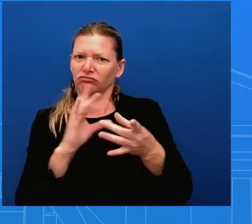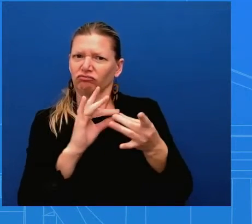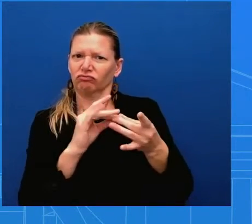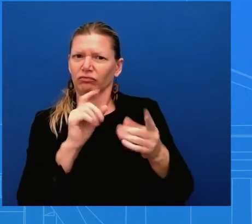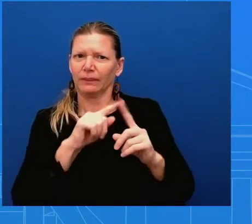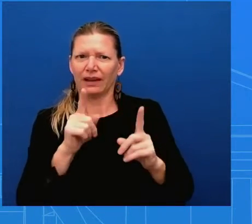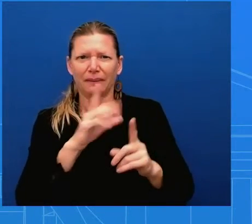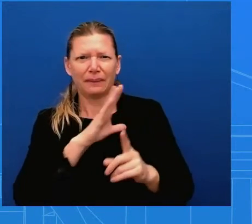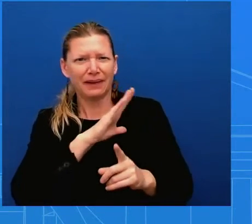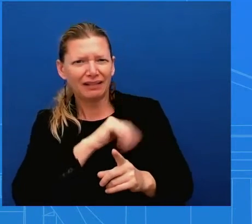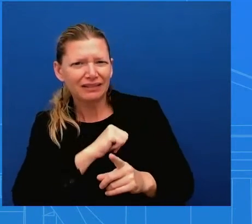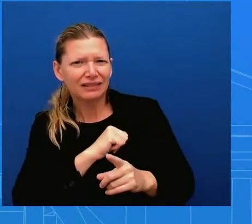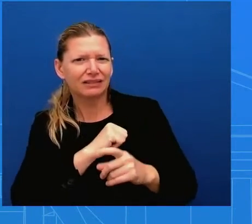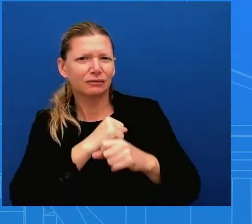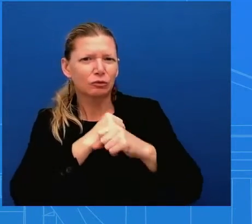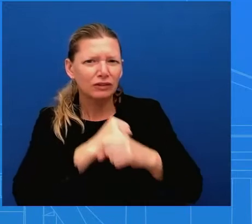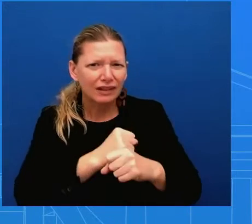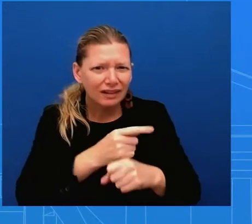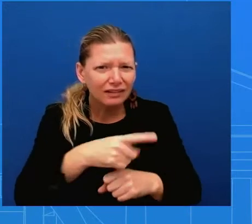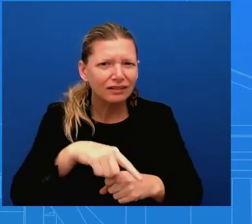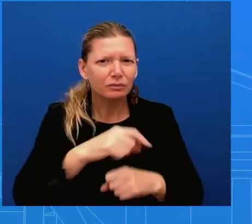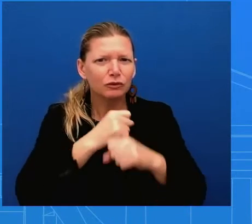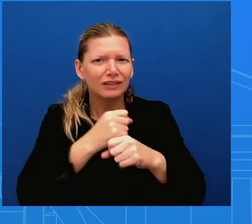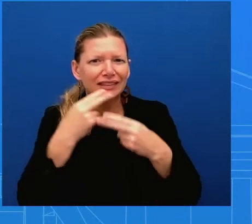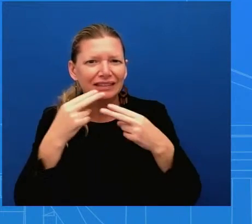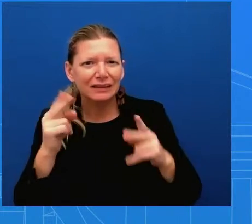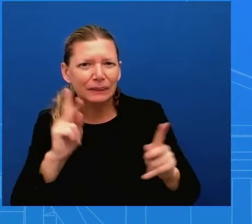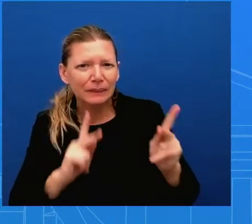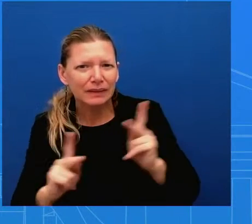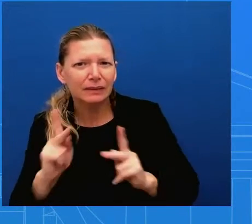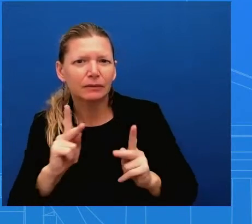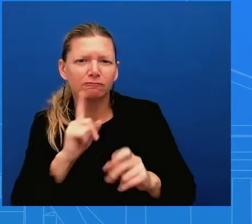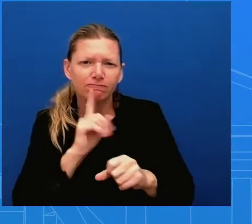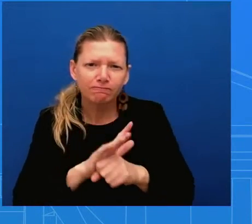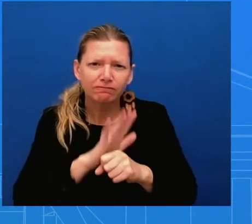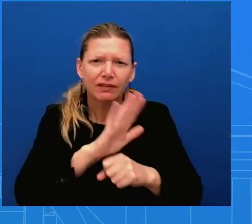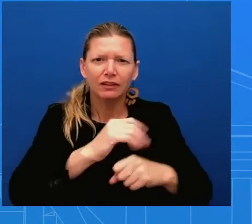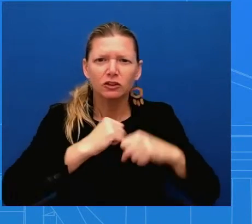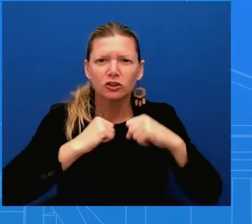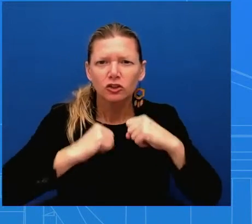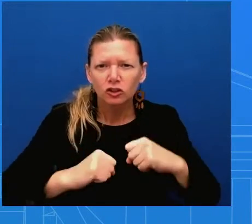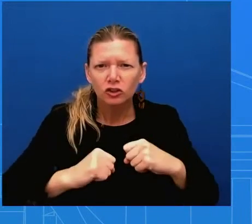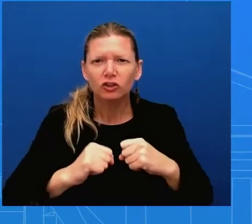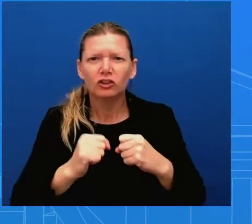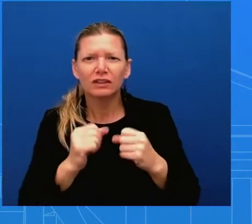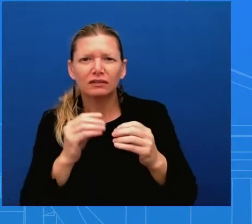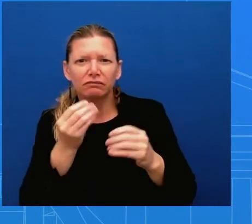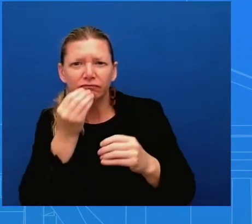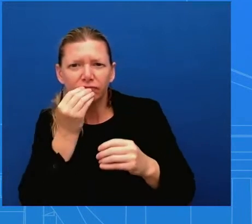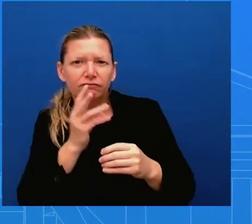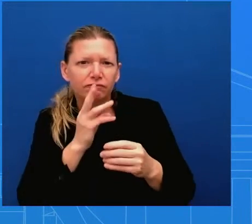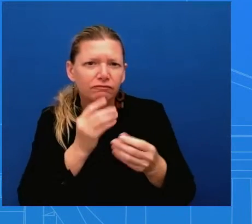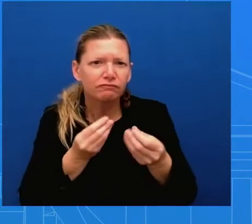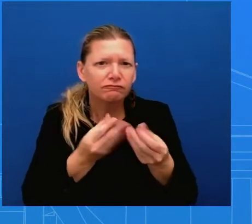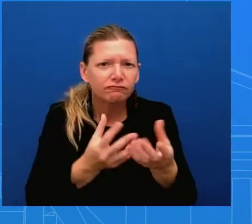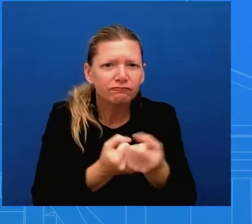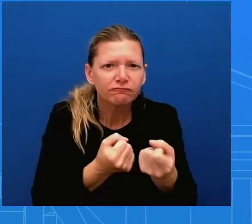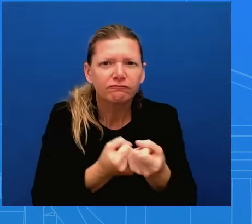What has the -- your department, the National Security Council, as well as Steve Benjamin said to Morehouse